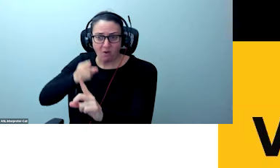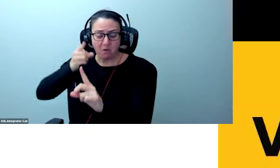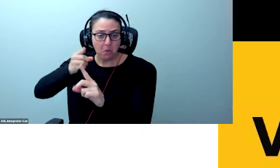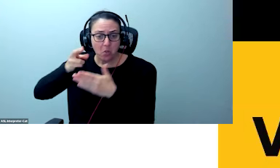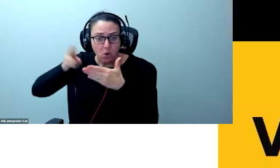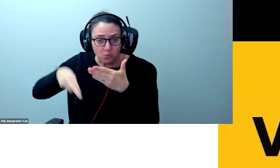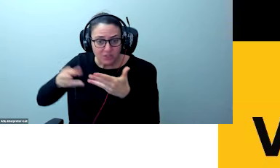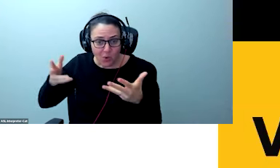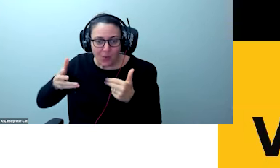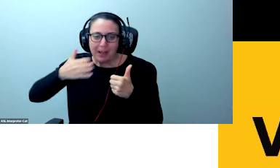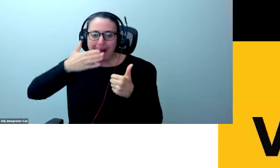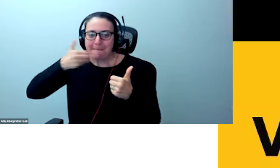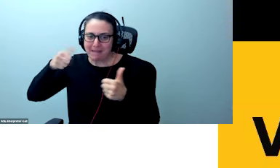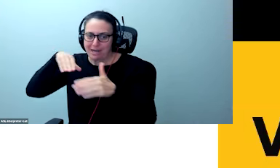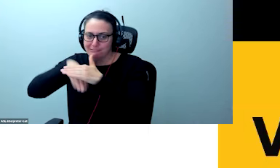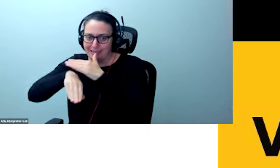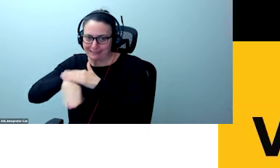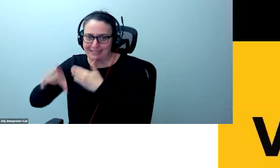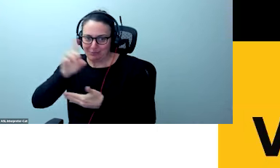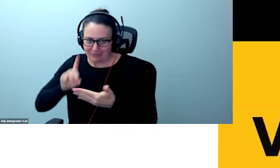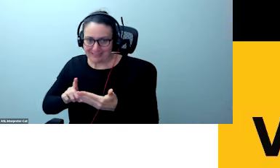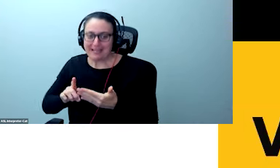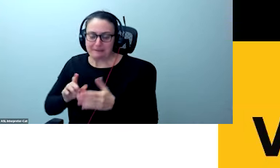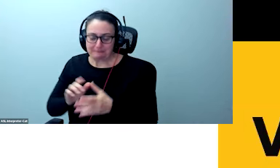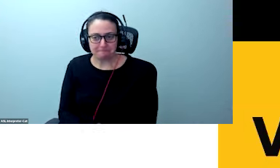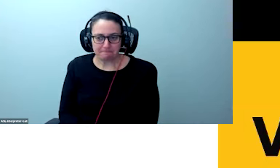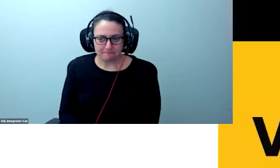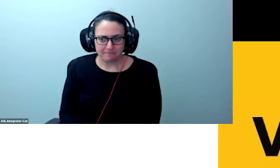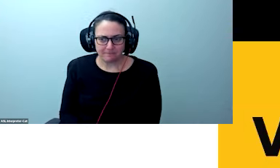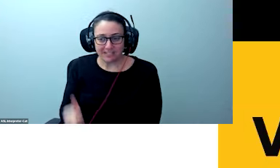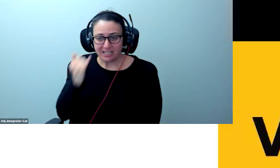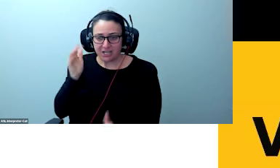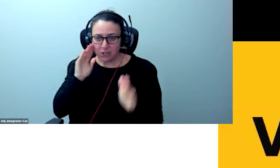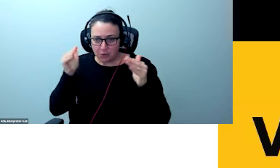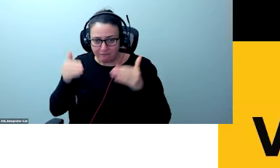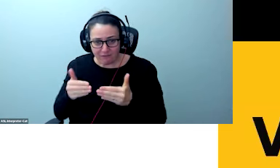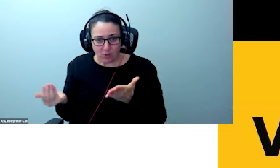is a much better accessible design. So with a focus on iteration and improvement,